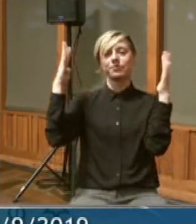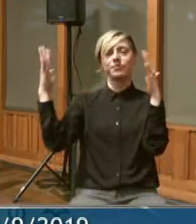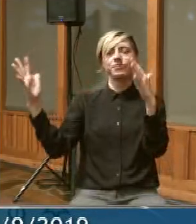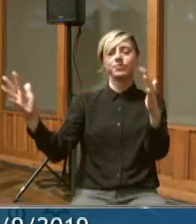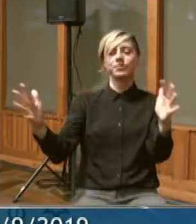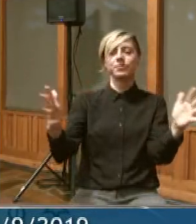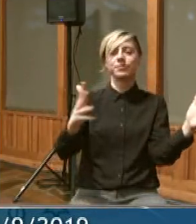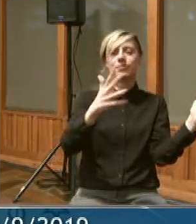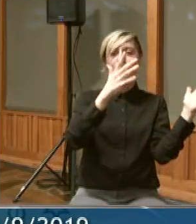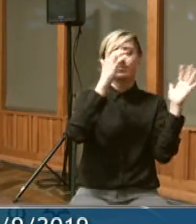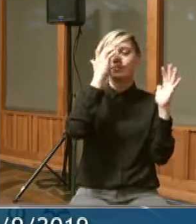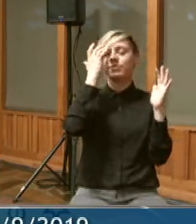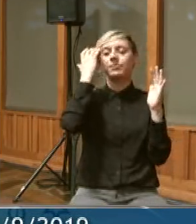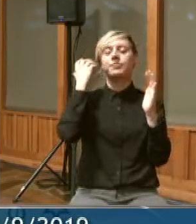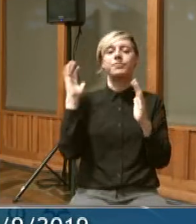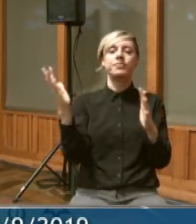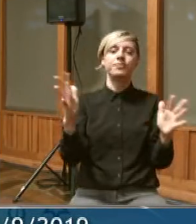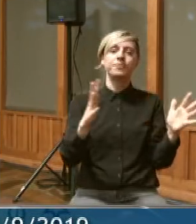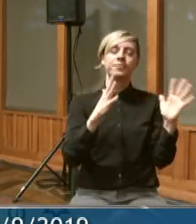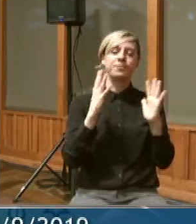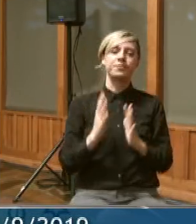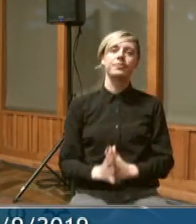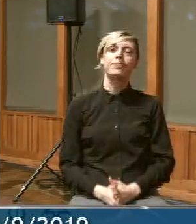THAT HIGH STANDARD.